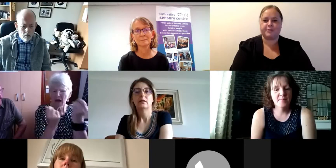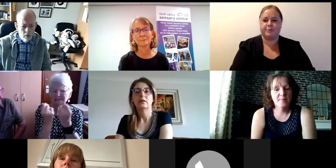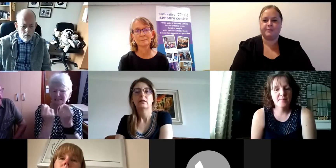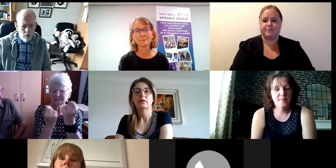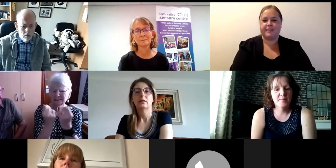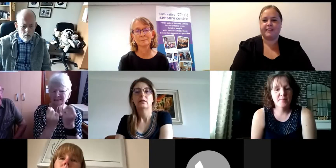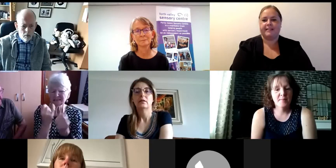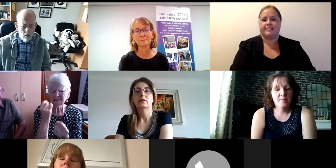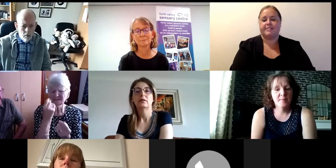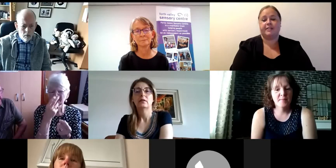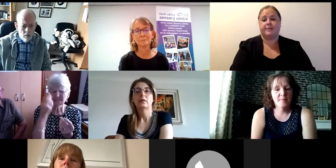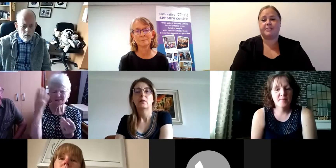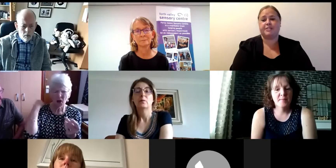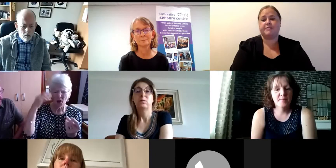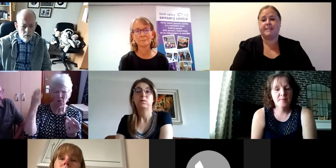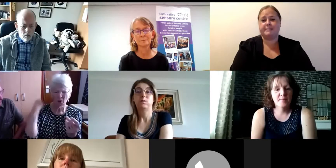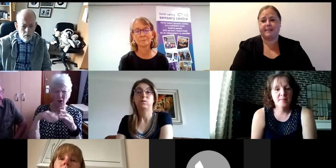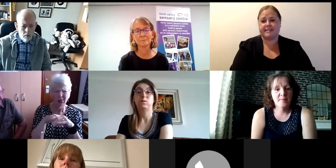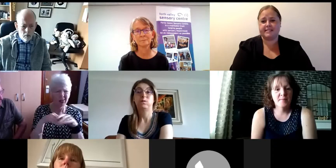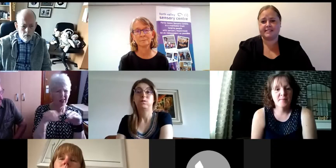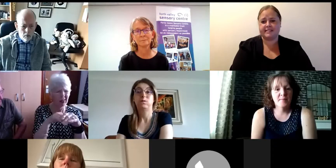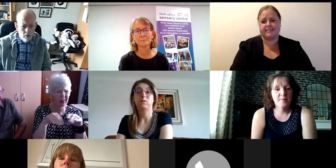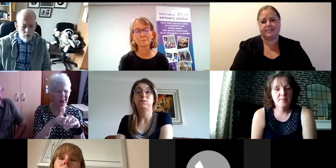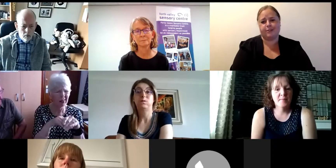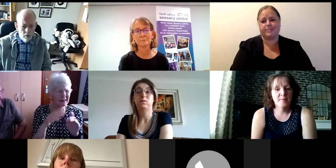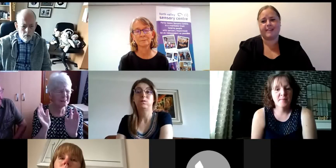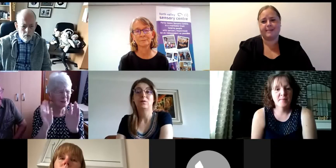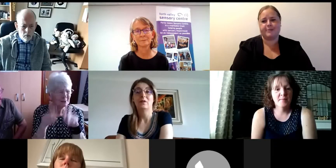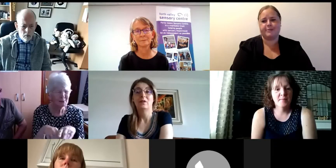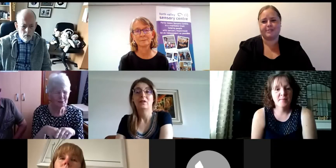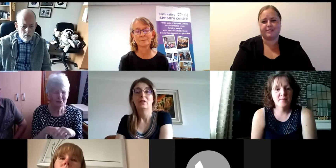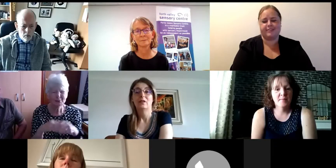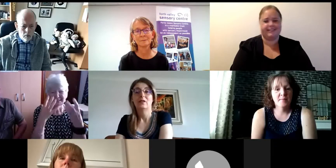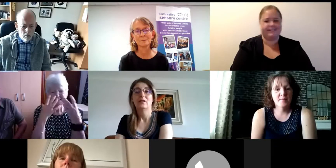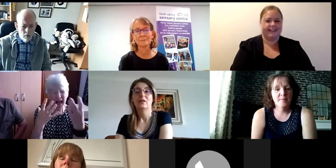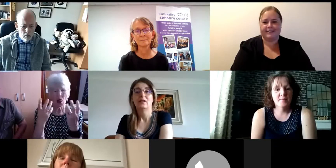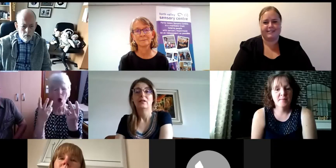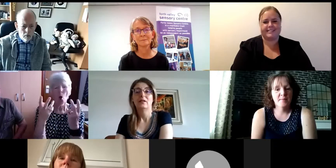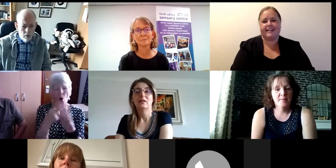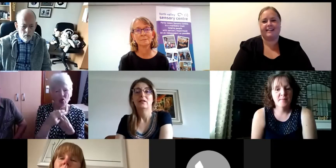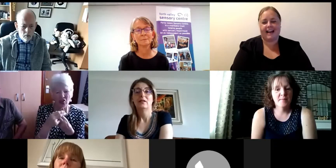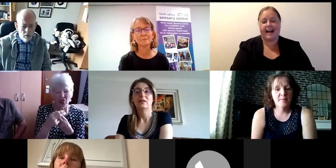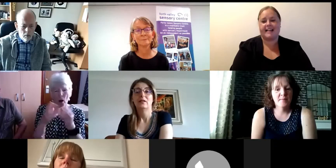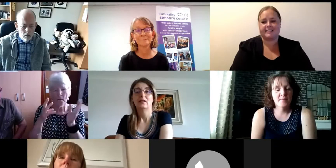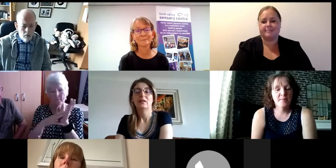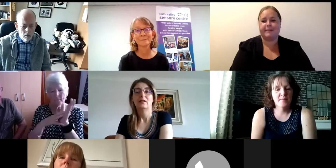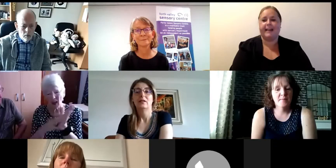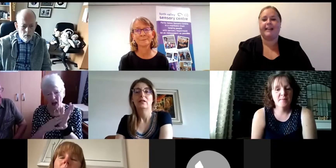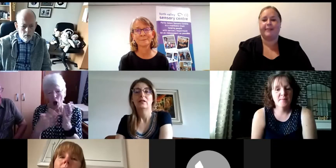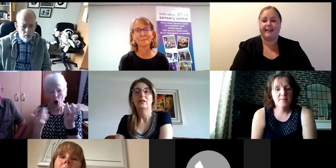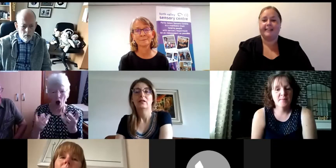Because I was travelling back and forward for school that was three buses. It was a long time ago a real hassle!